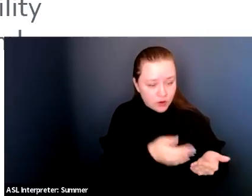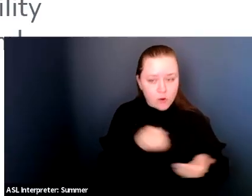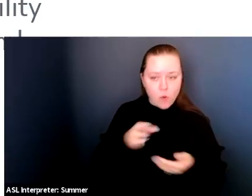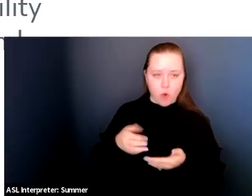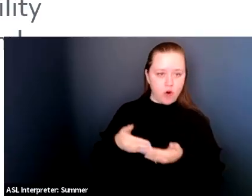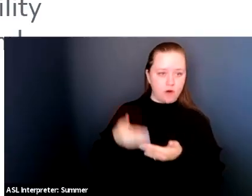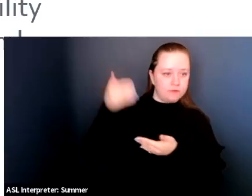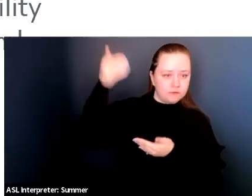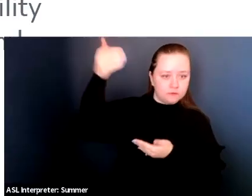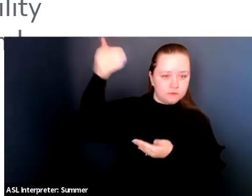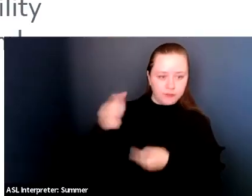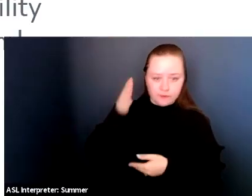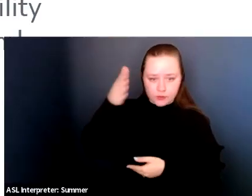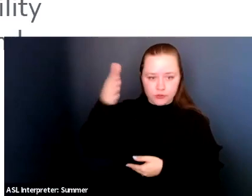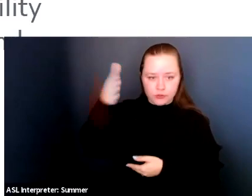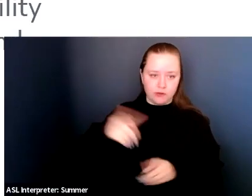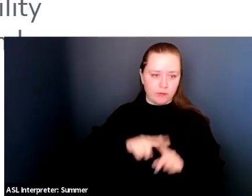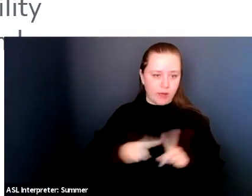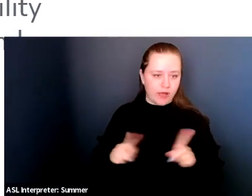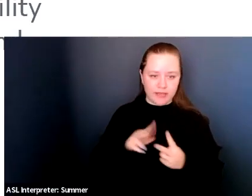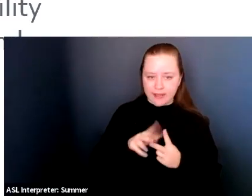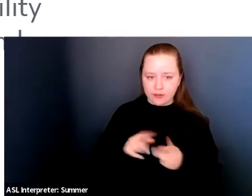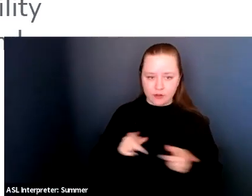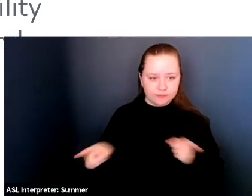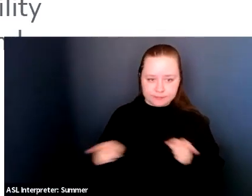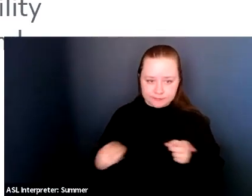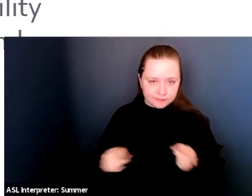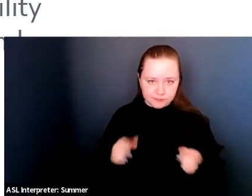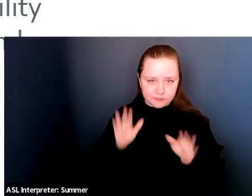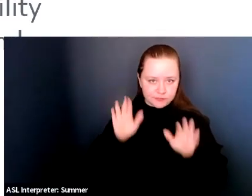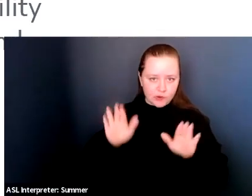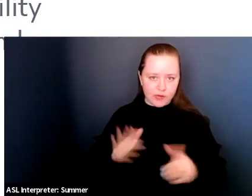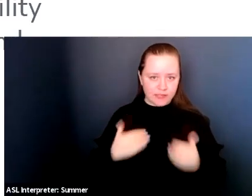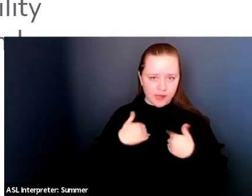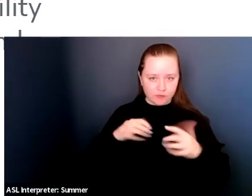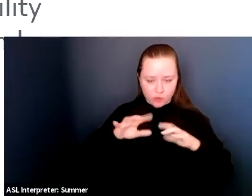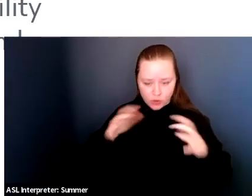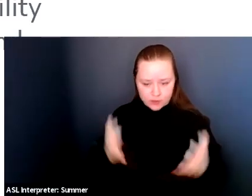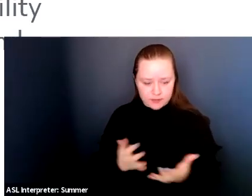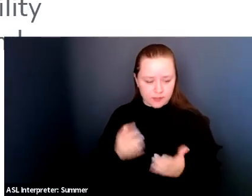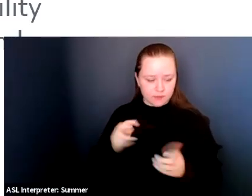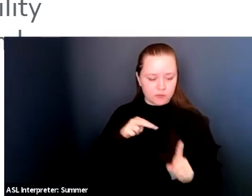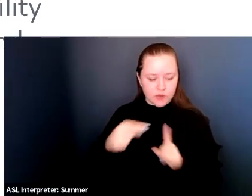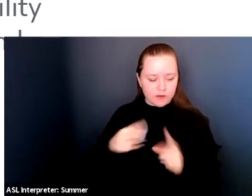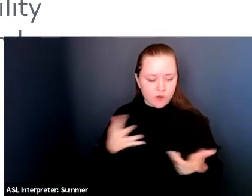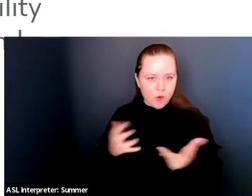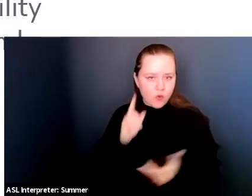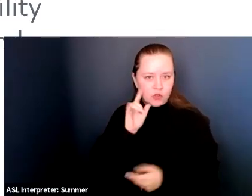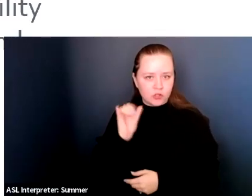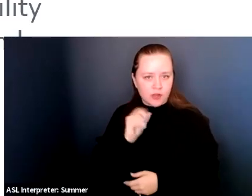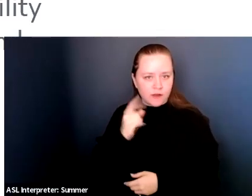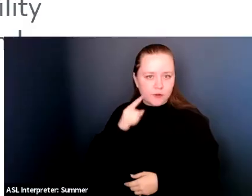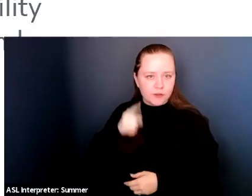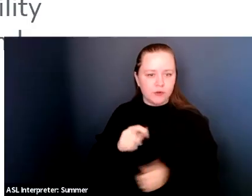But in either case, it's great to get a holistic perspective about what this would look like for you and how to be best prepared for it.